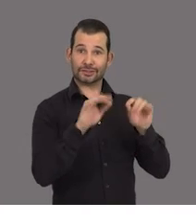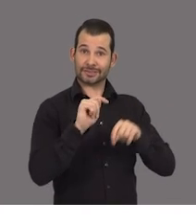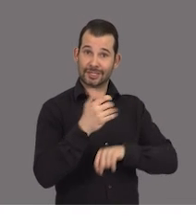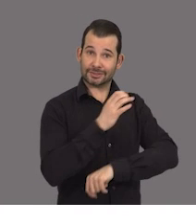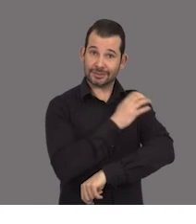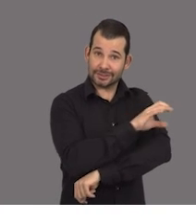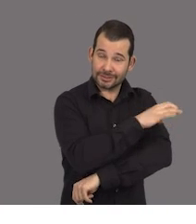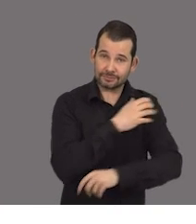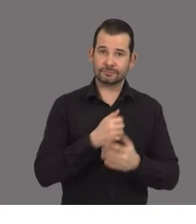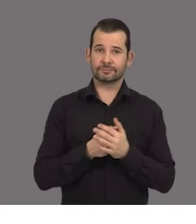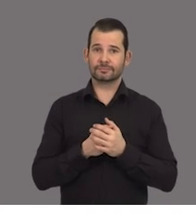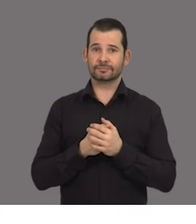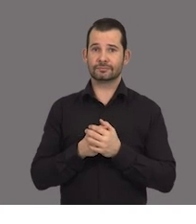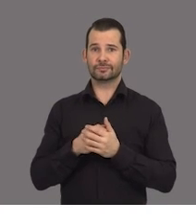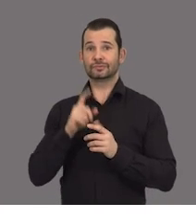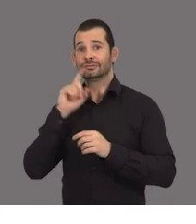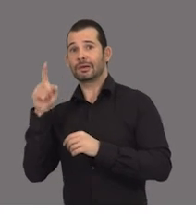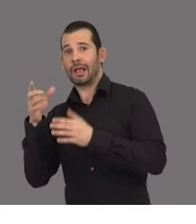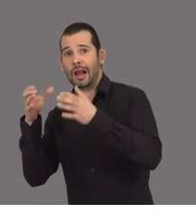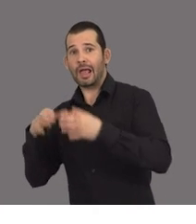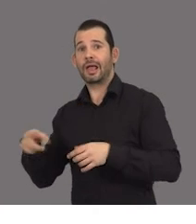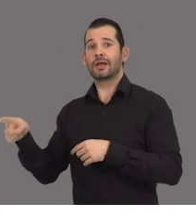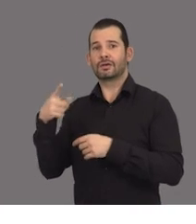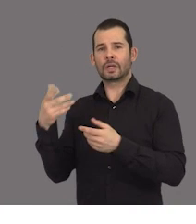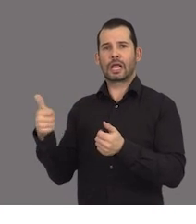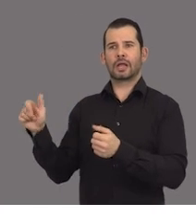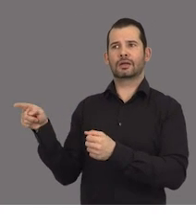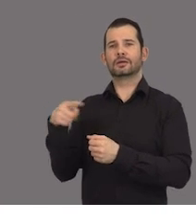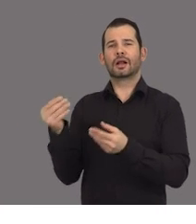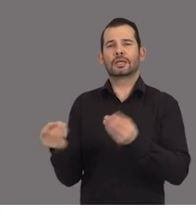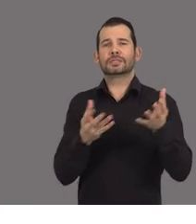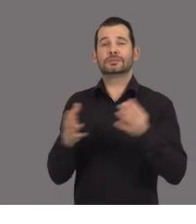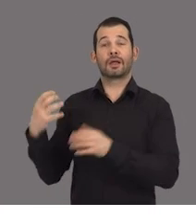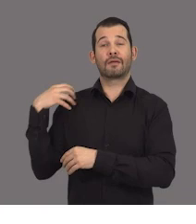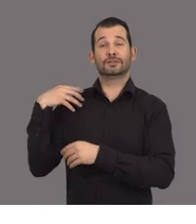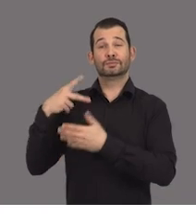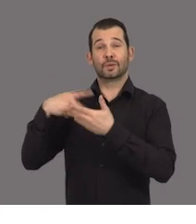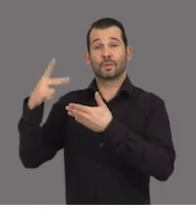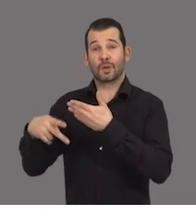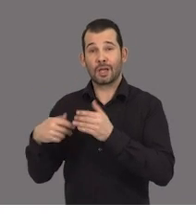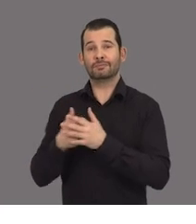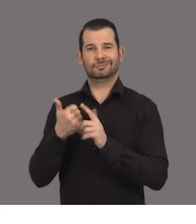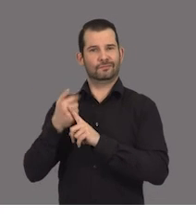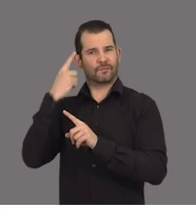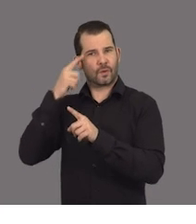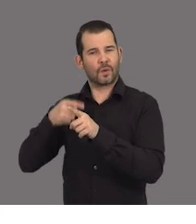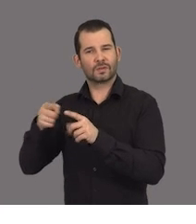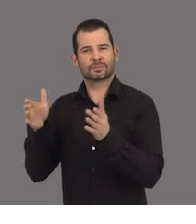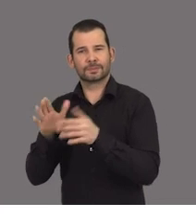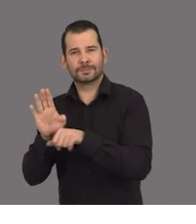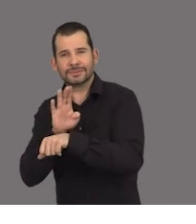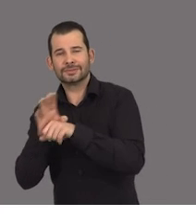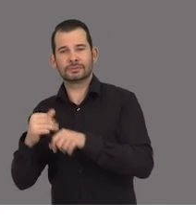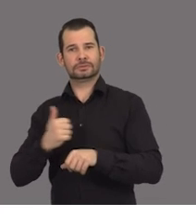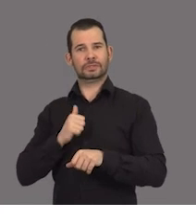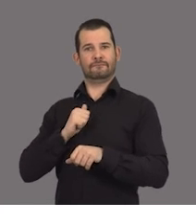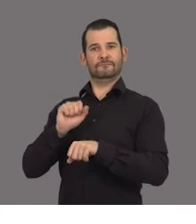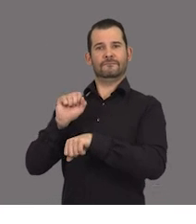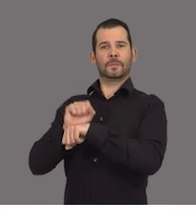directing clients to the Liaison Officer program, which is for small businesses and self-employed individuals;